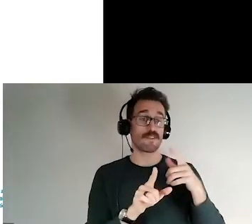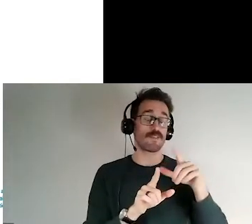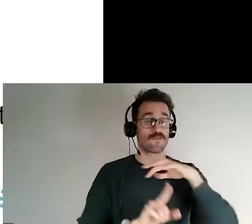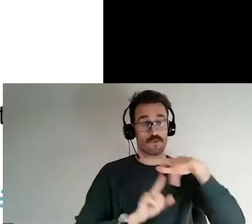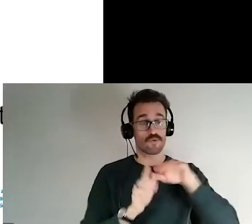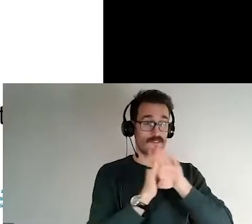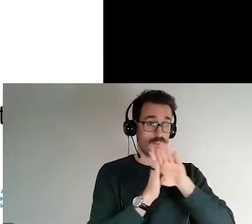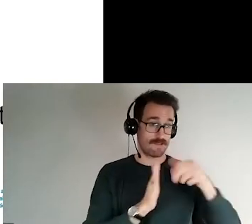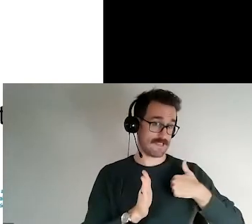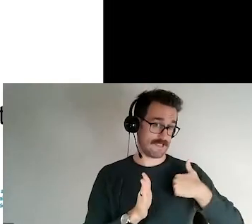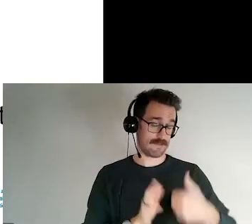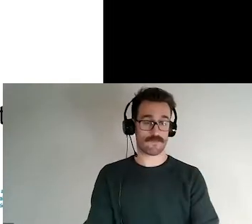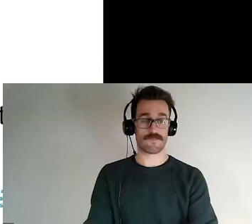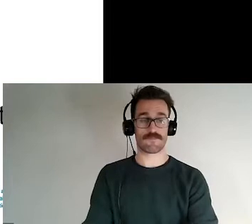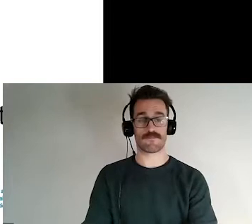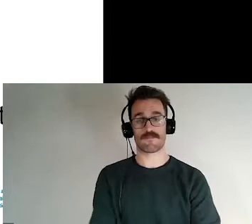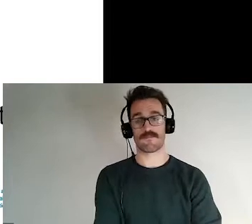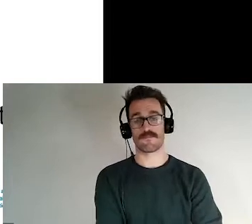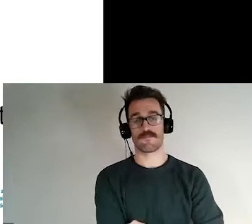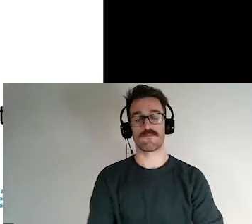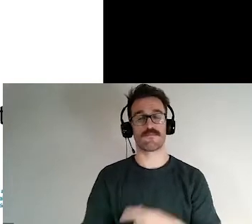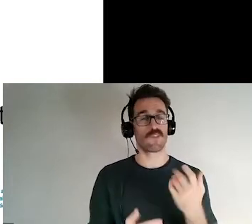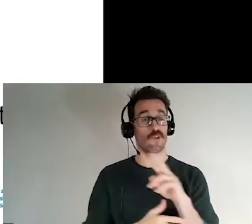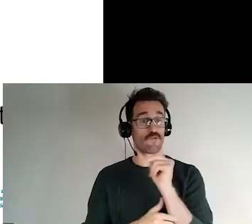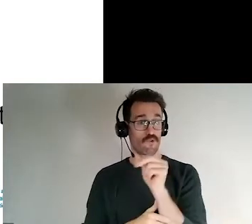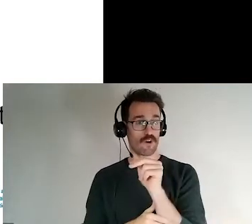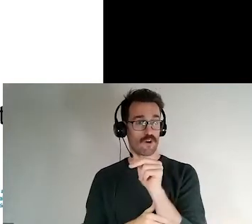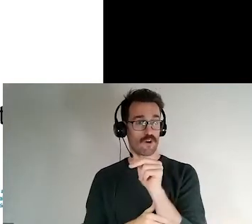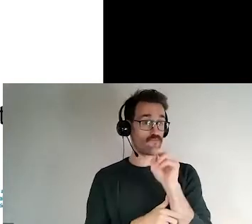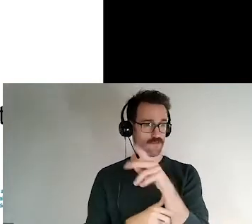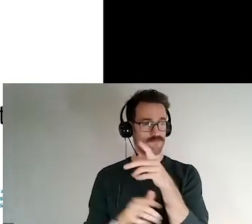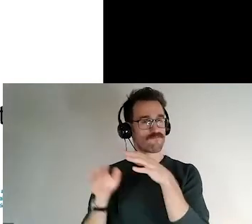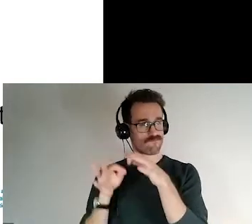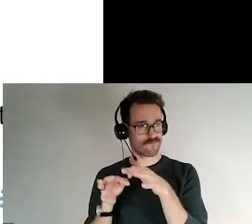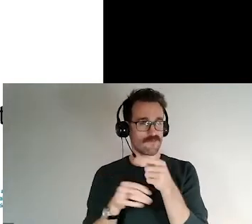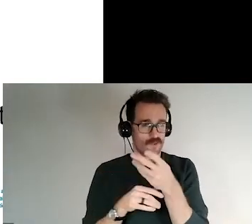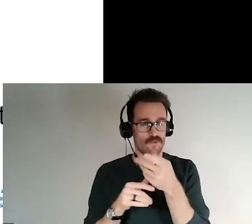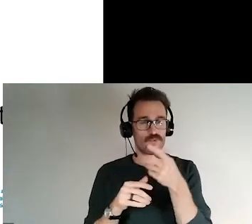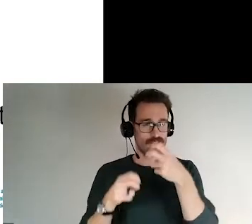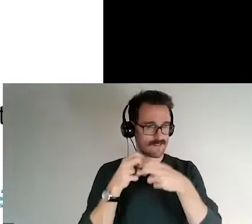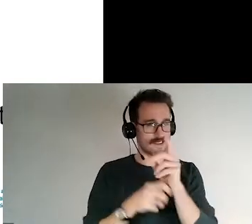to pick up where Ron left off in defining some of the conditions and note that people living with